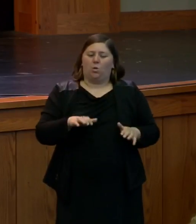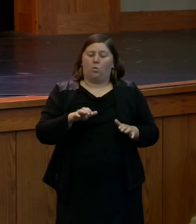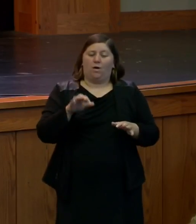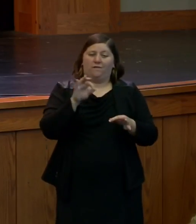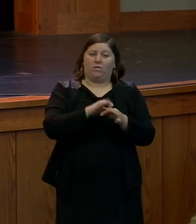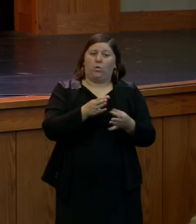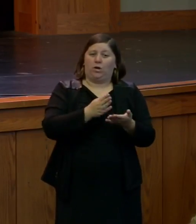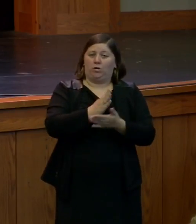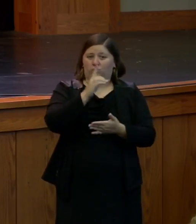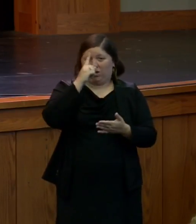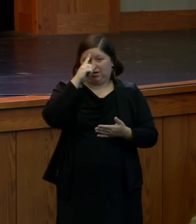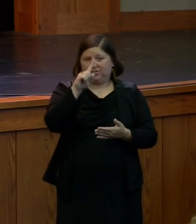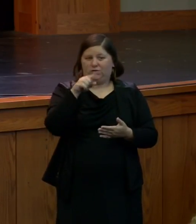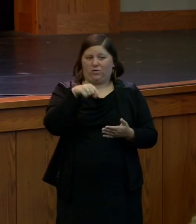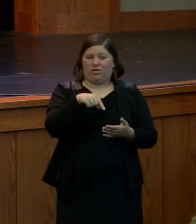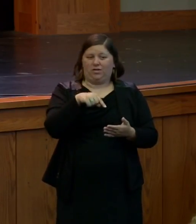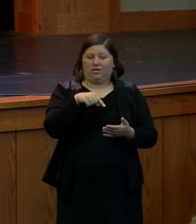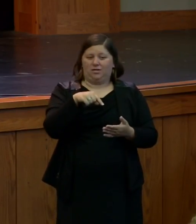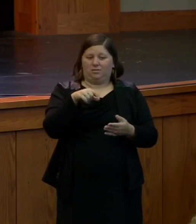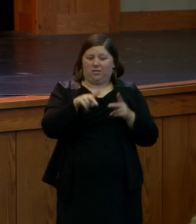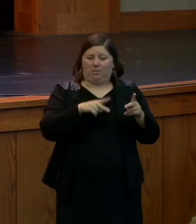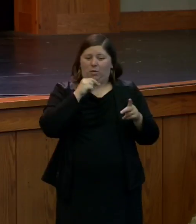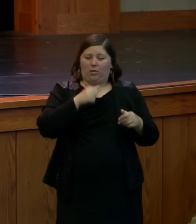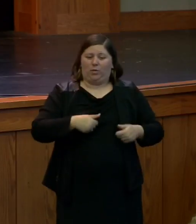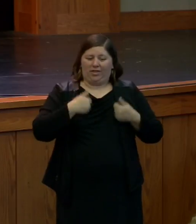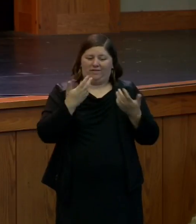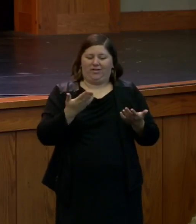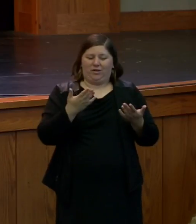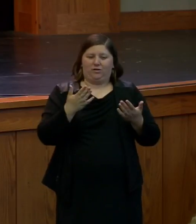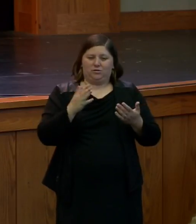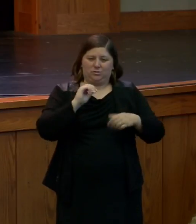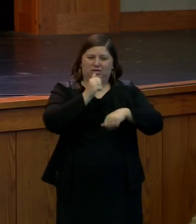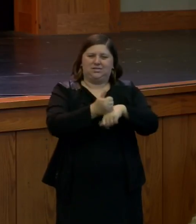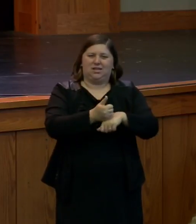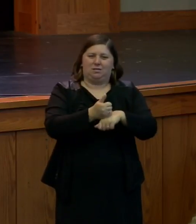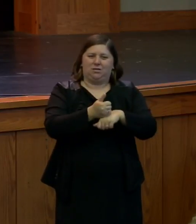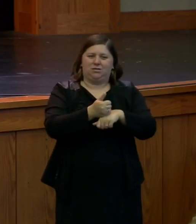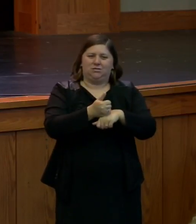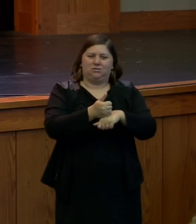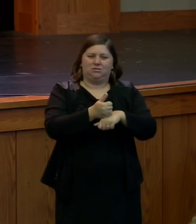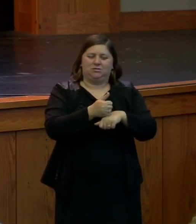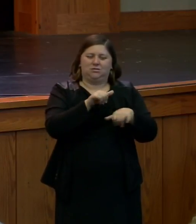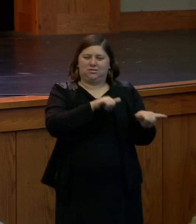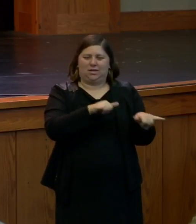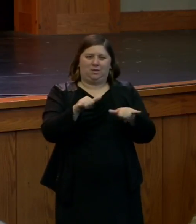ESTABLISHED THROUGH AMENDMENTS IN OUR STATE CONSTITUTION MUCH LIKE OUR NATIONAL CONSTITUTION I KNOW THAT WE ALLOWED TO